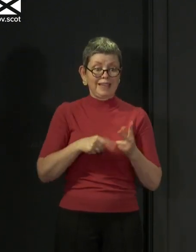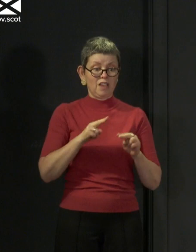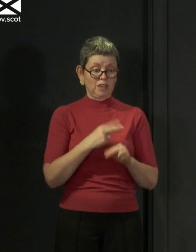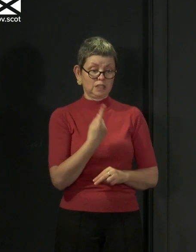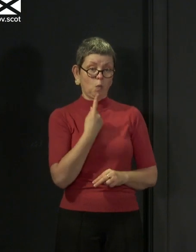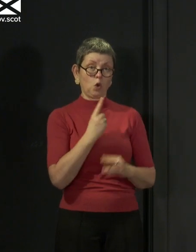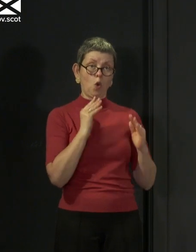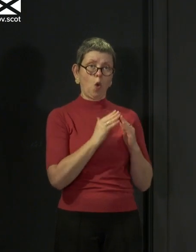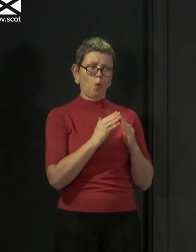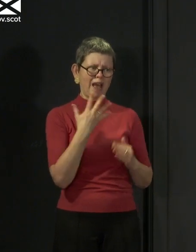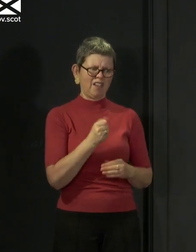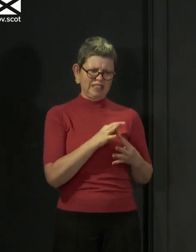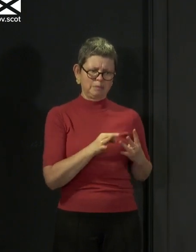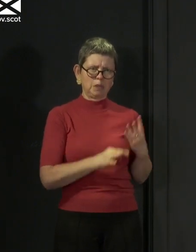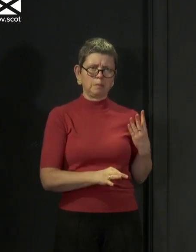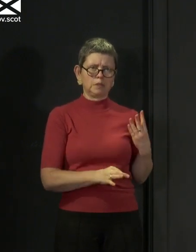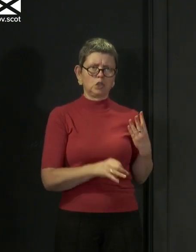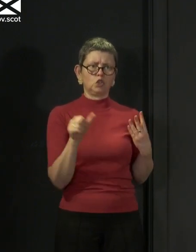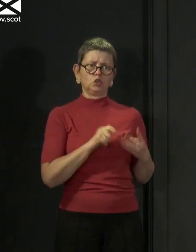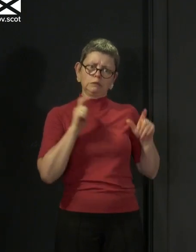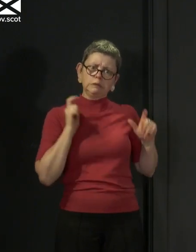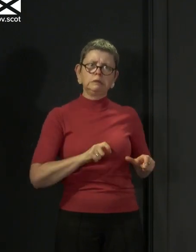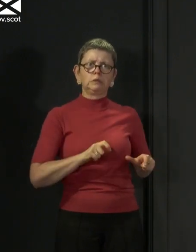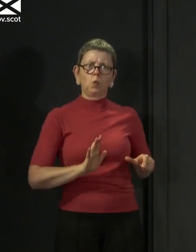I know how difficult these restrictions are. And I know that they will feel especially